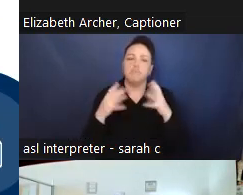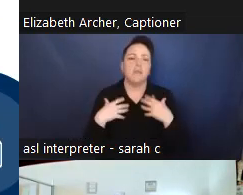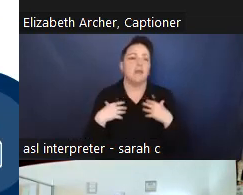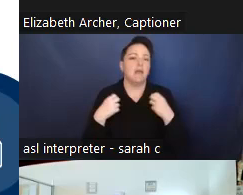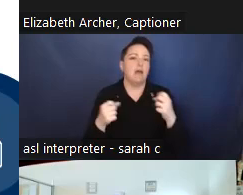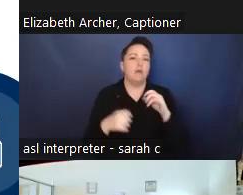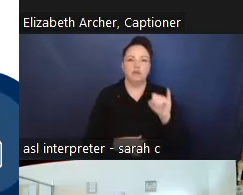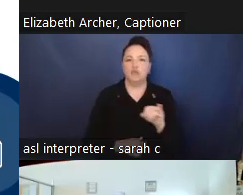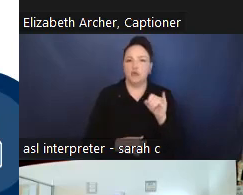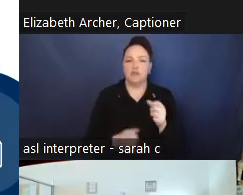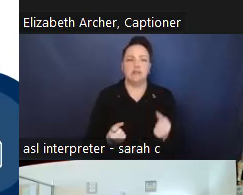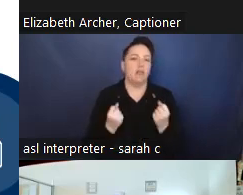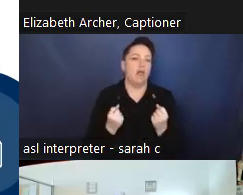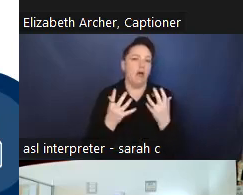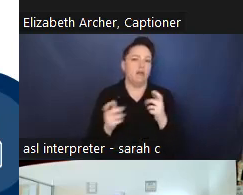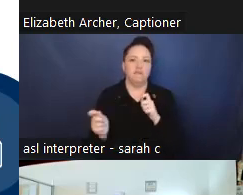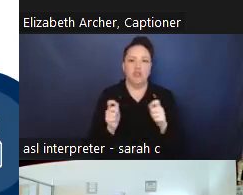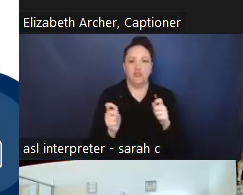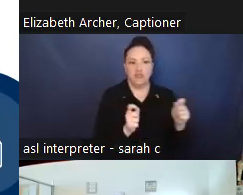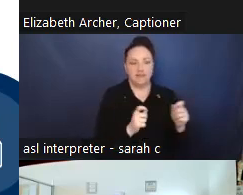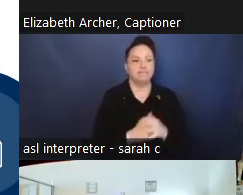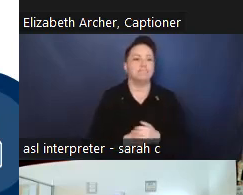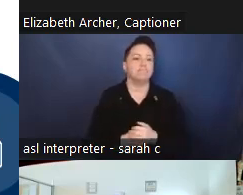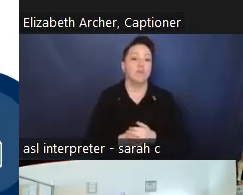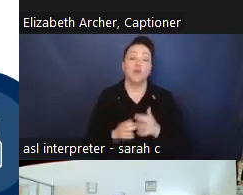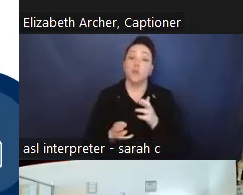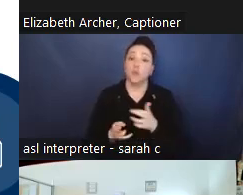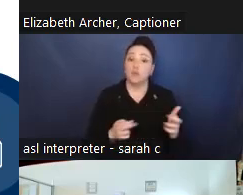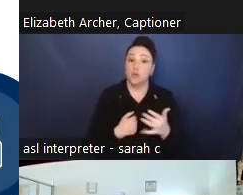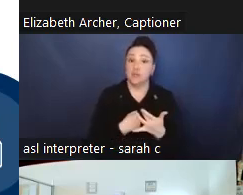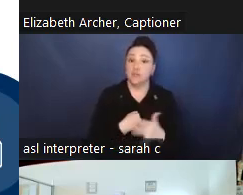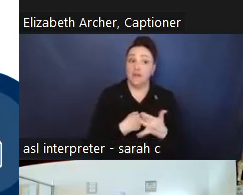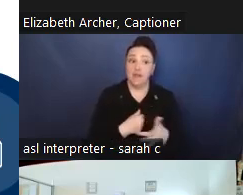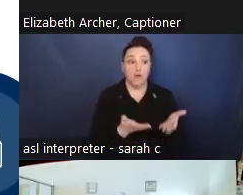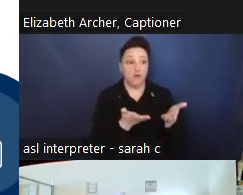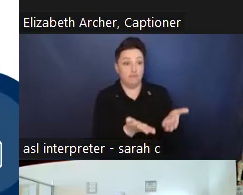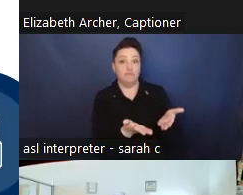there's lots of resources available. A whole bunch of stuff on the right side